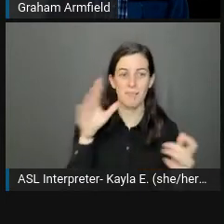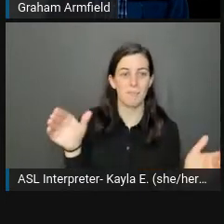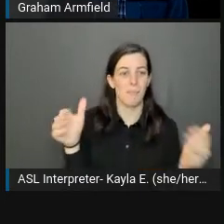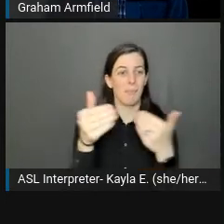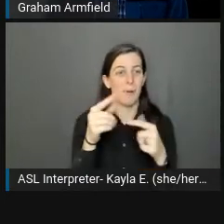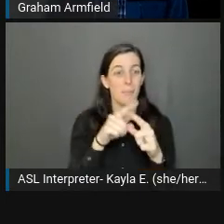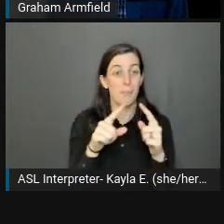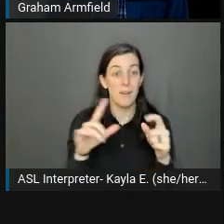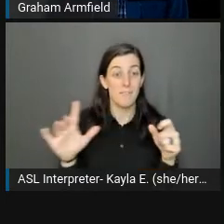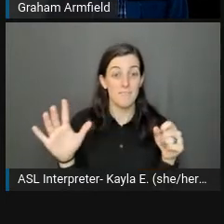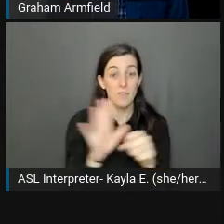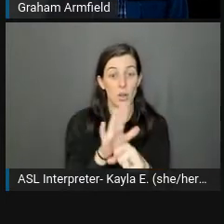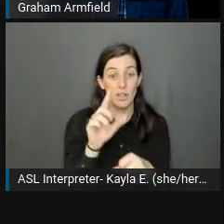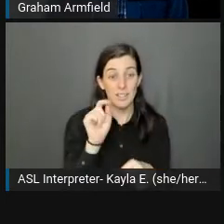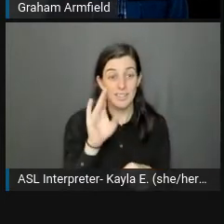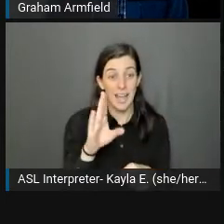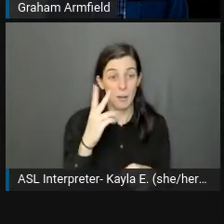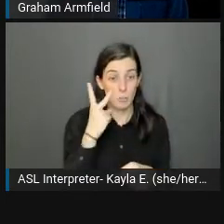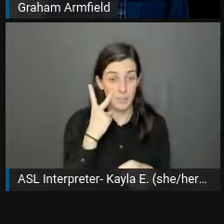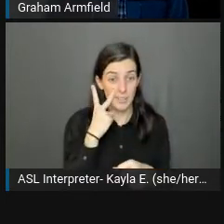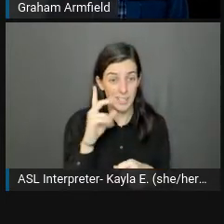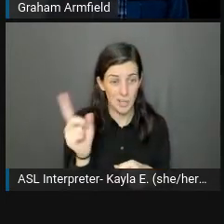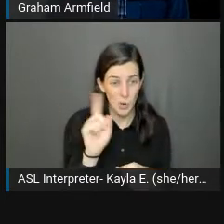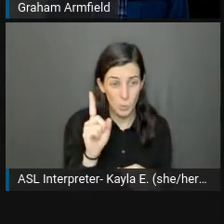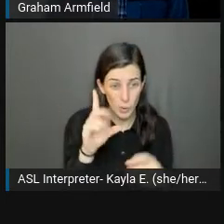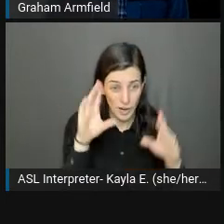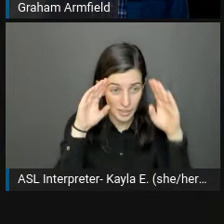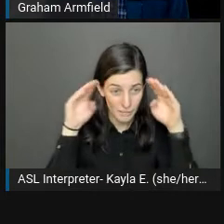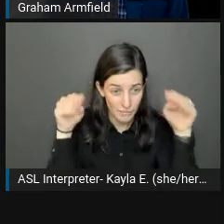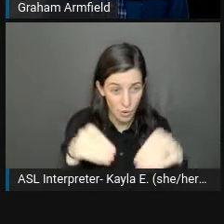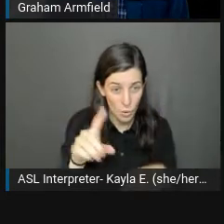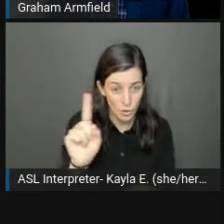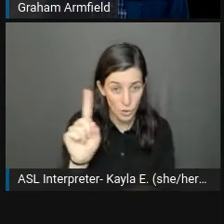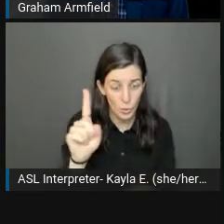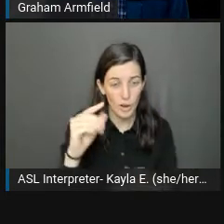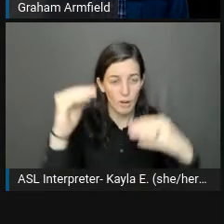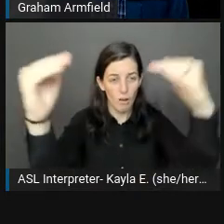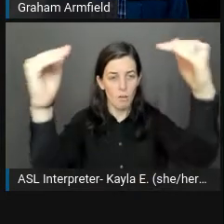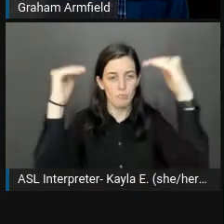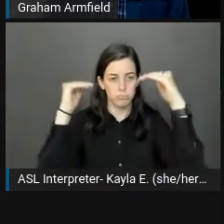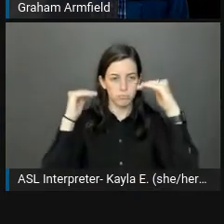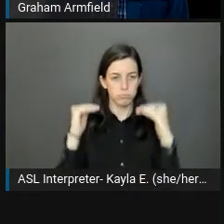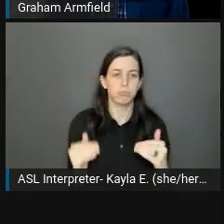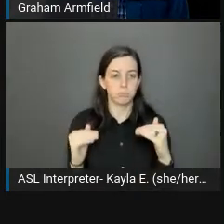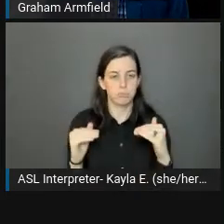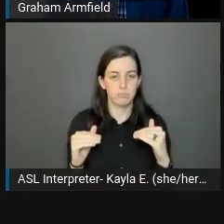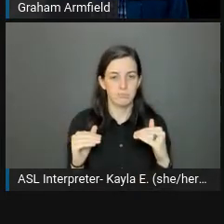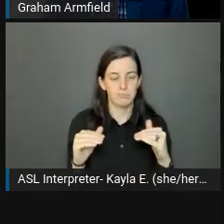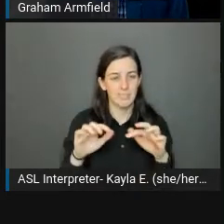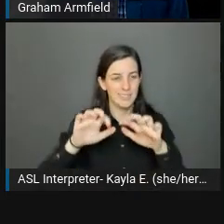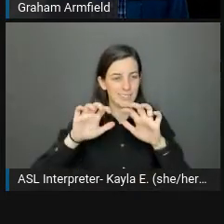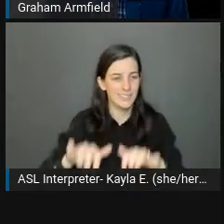you'll see the focus ends up on the Coblocks form. It's completely missed out all of these images,